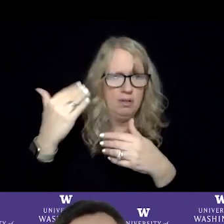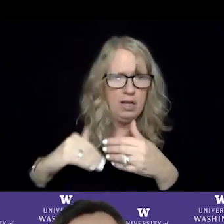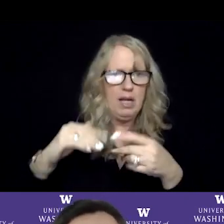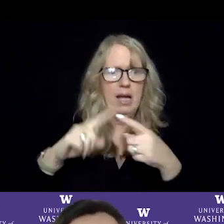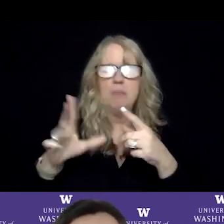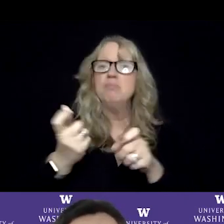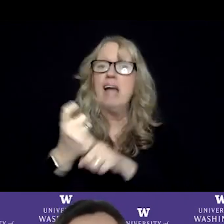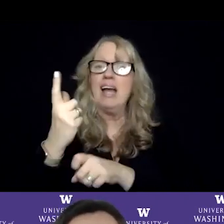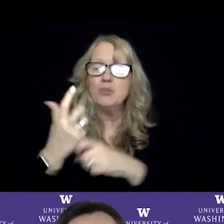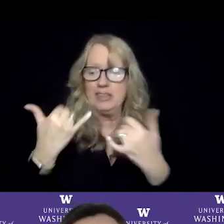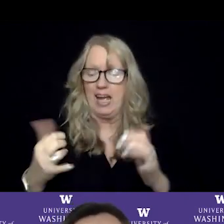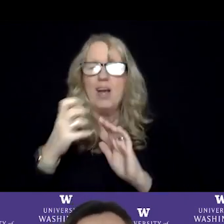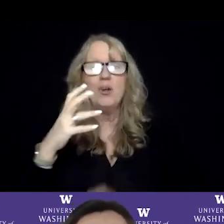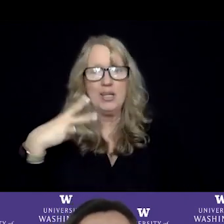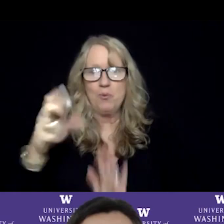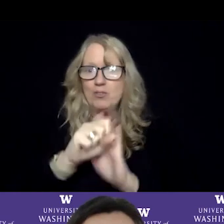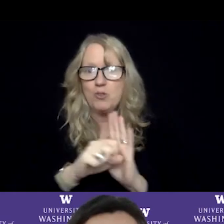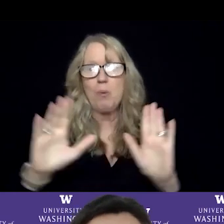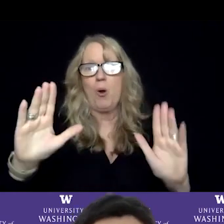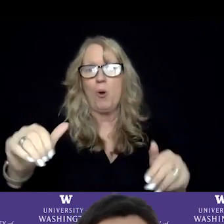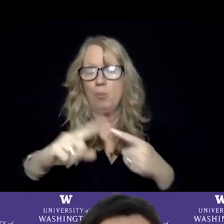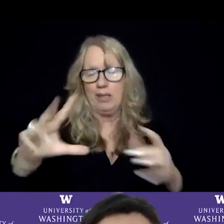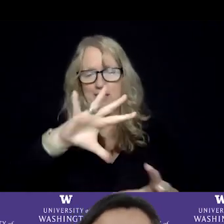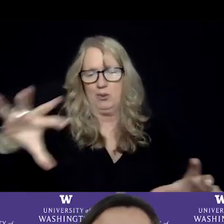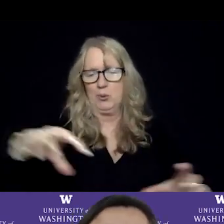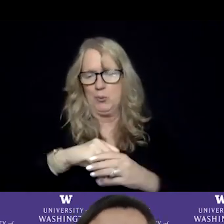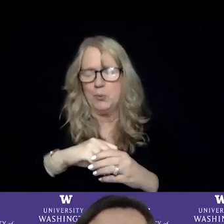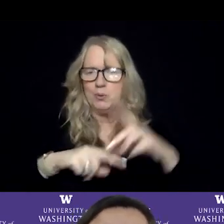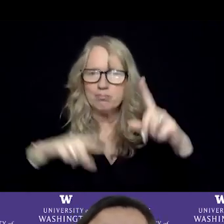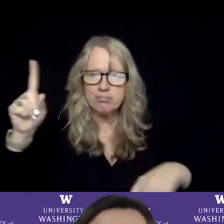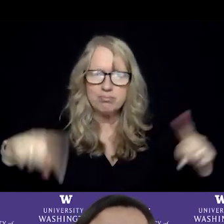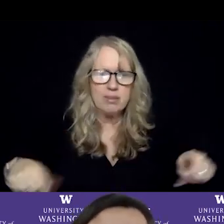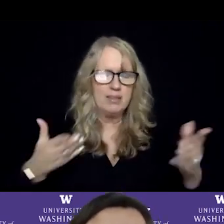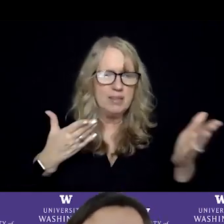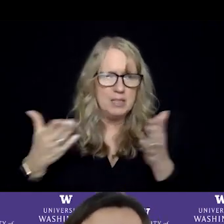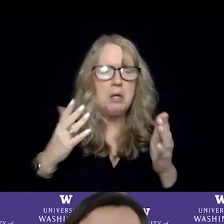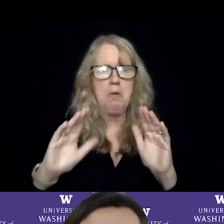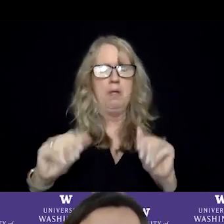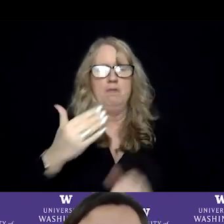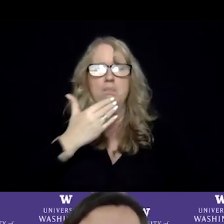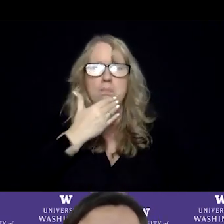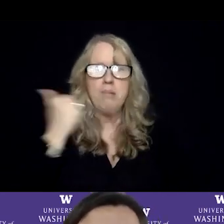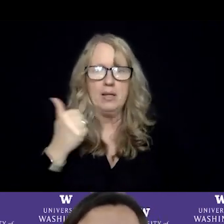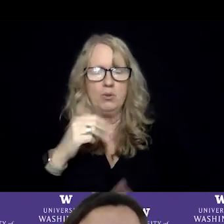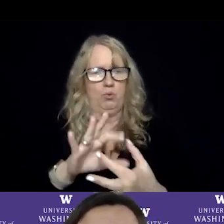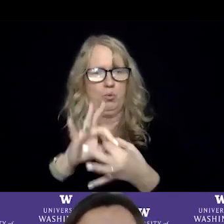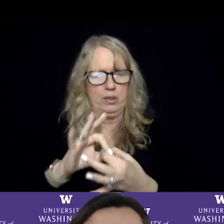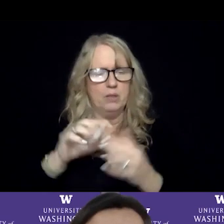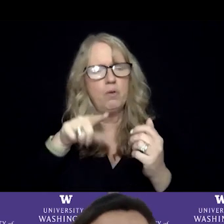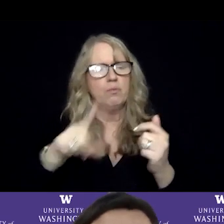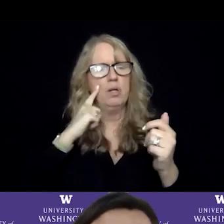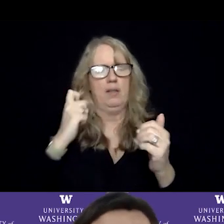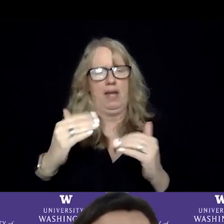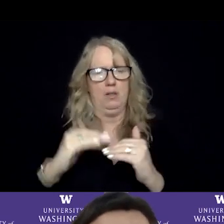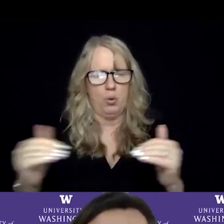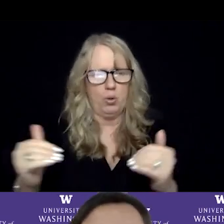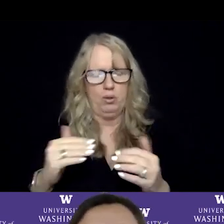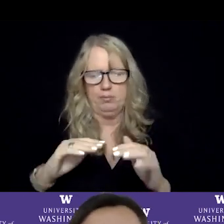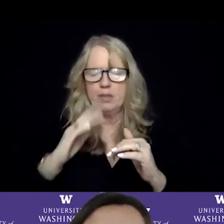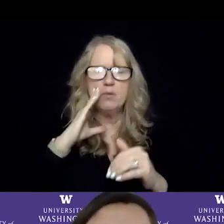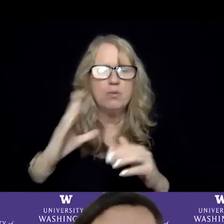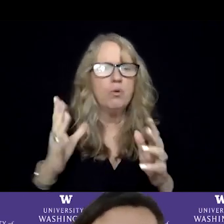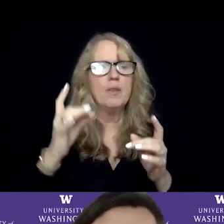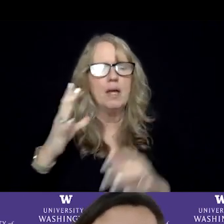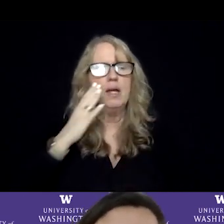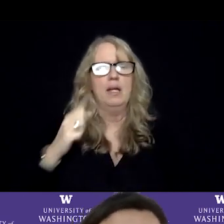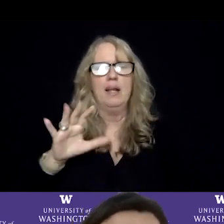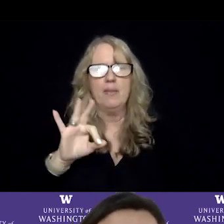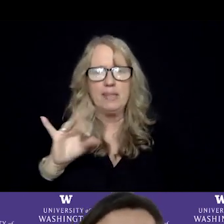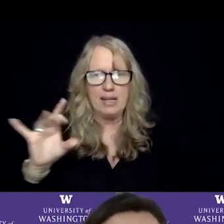NOW AND HOPING TO DO BETTER COORDINATION WITH THE 988 AND